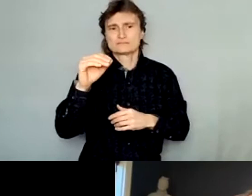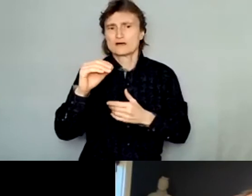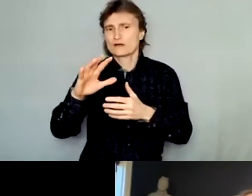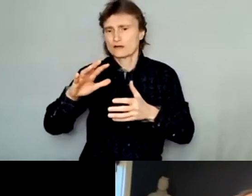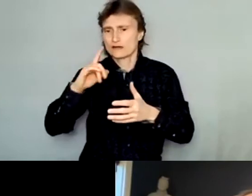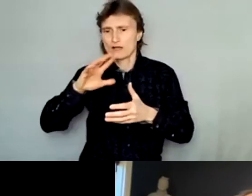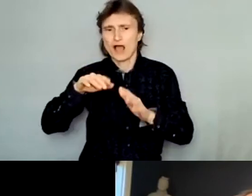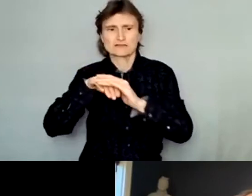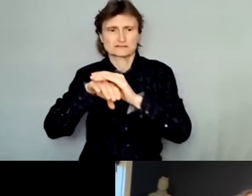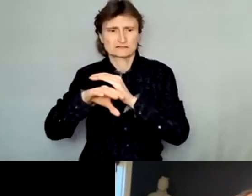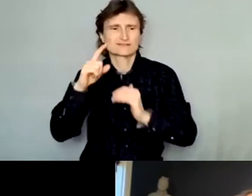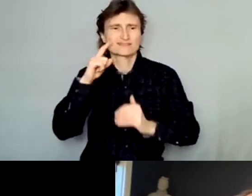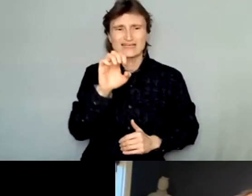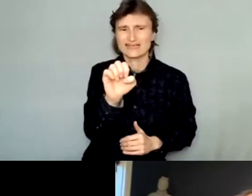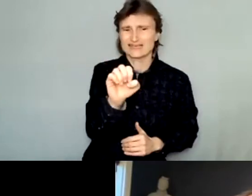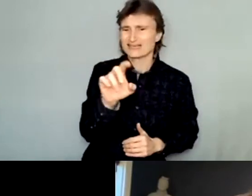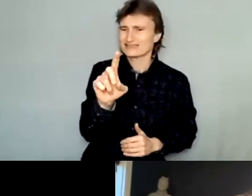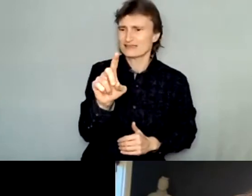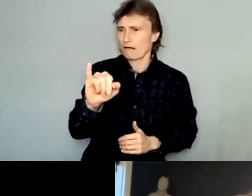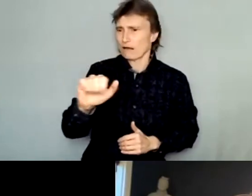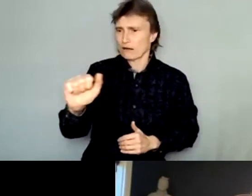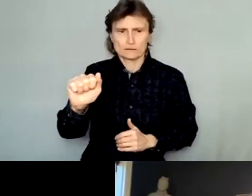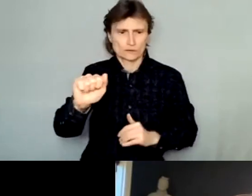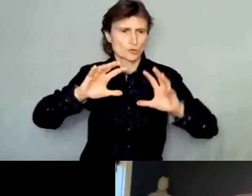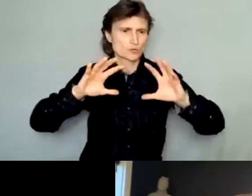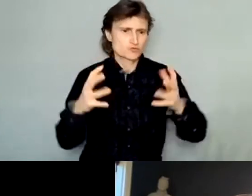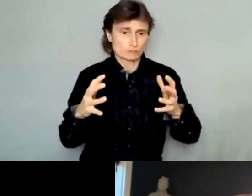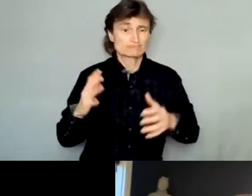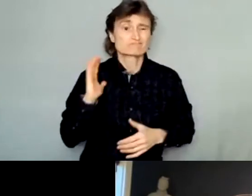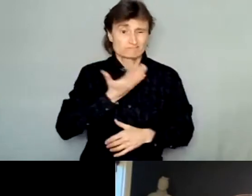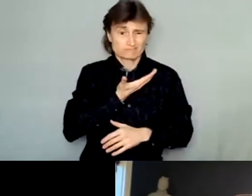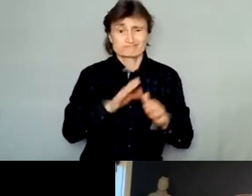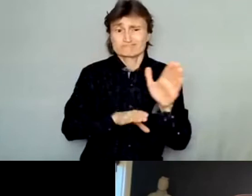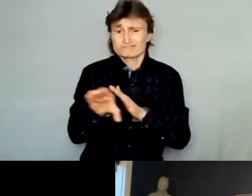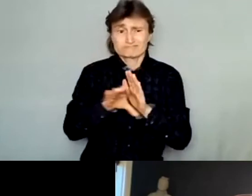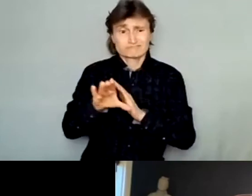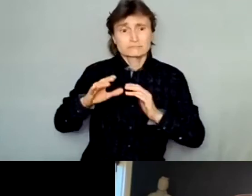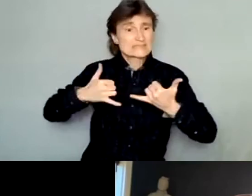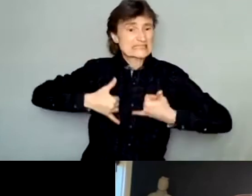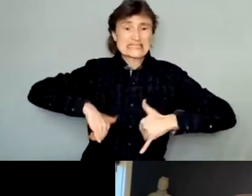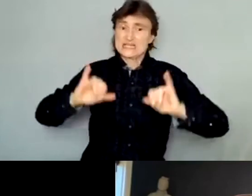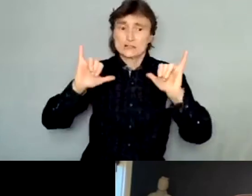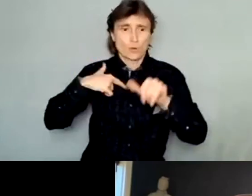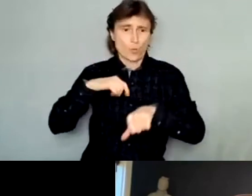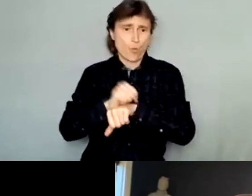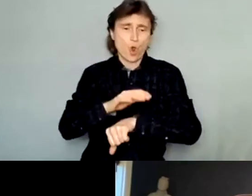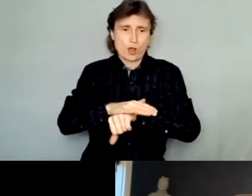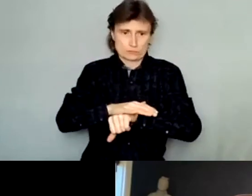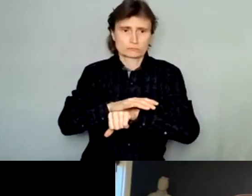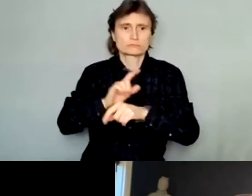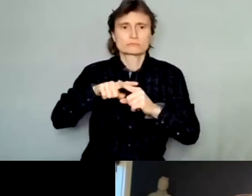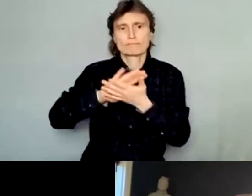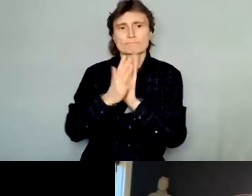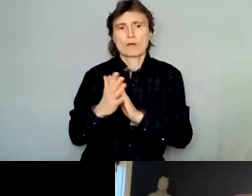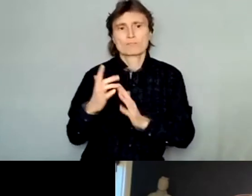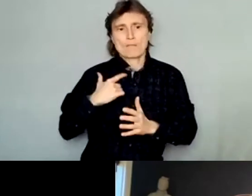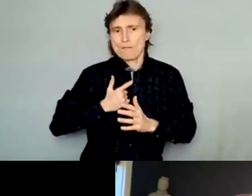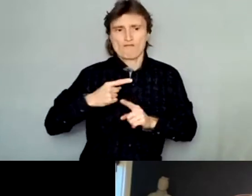It will continue to be very present in all of our conversations in all of our decision